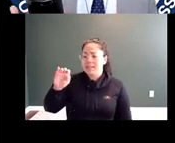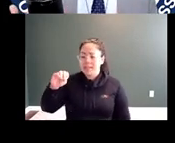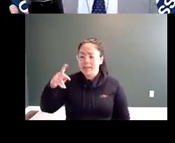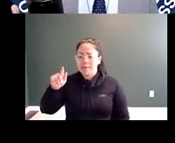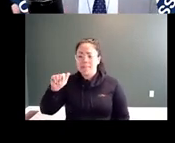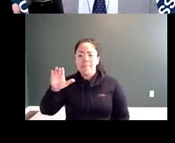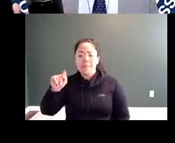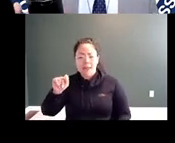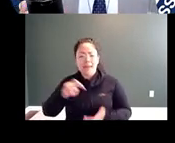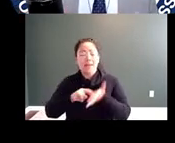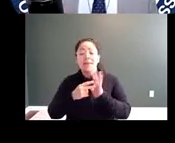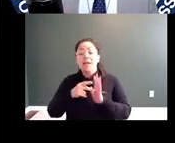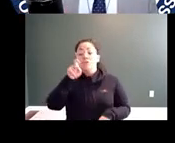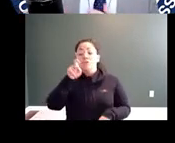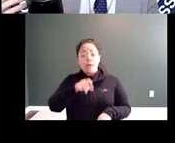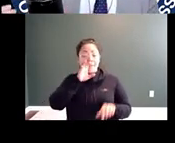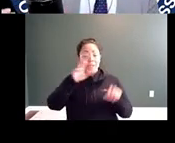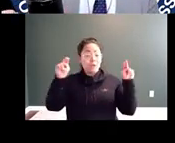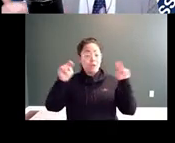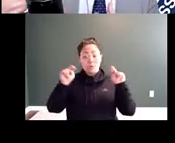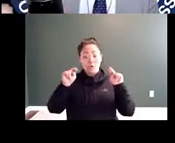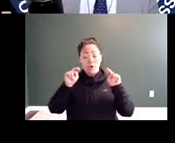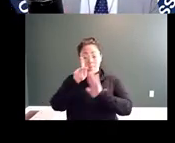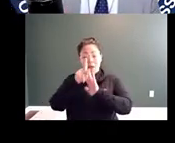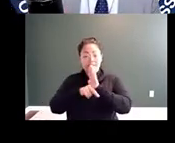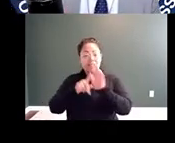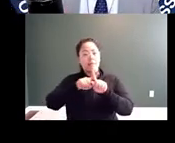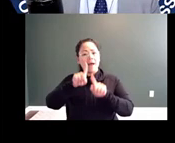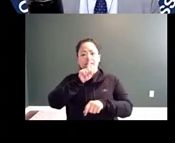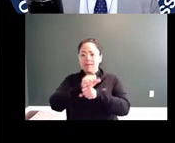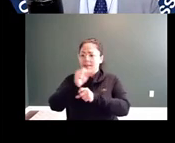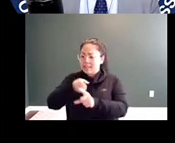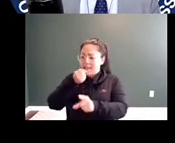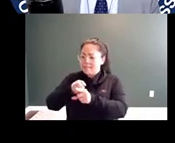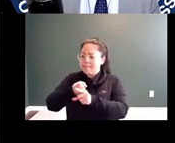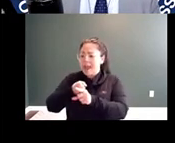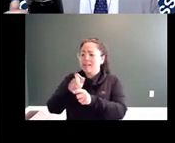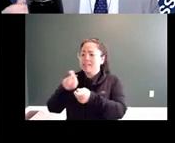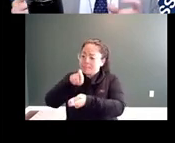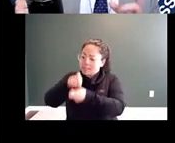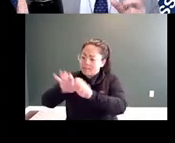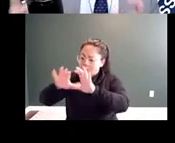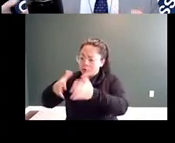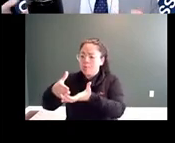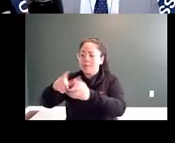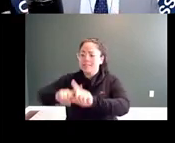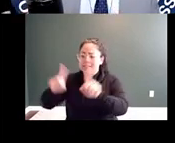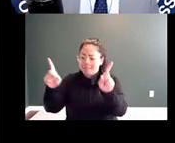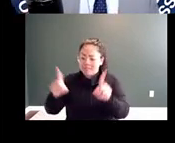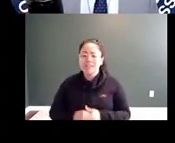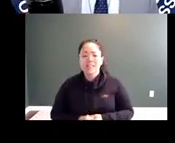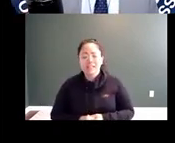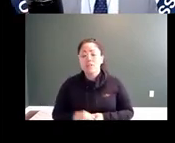a neutral policy, but that in reality will affect people of a national origin. So if a company has something like that,